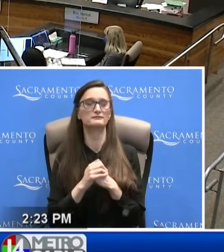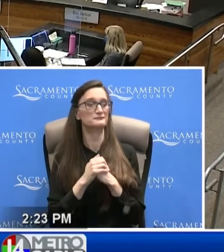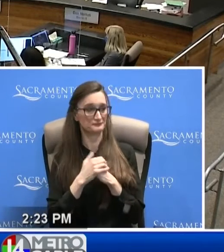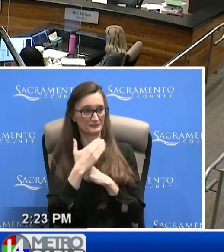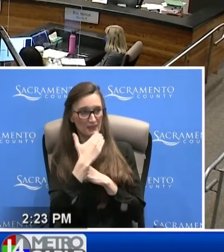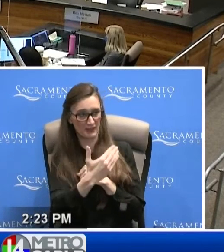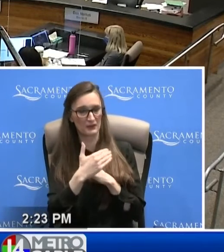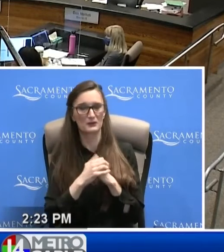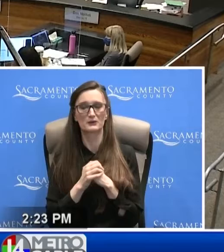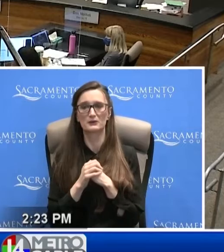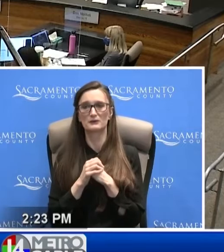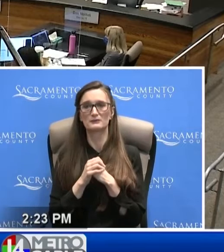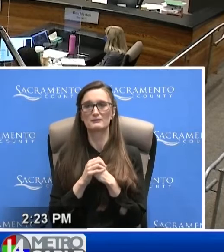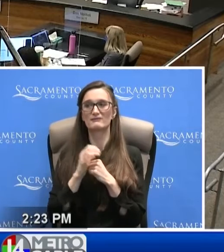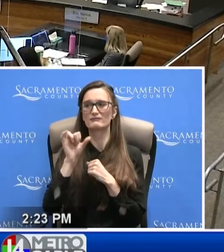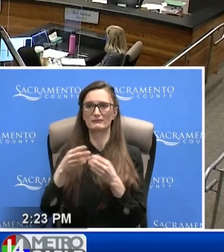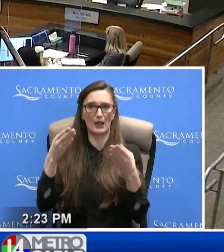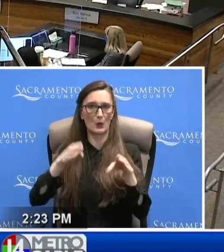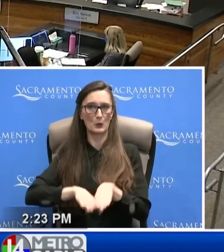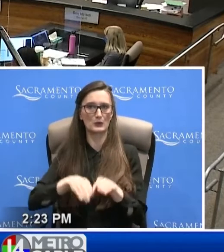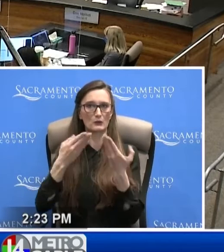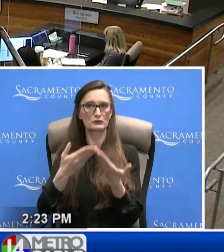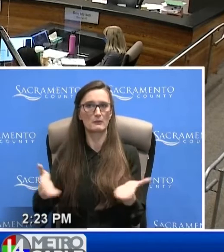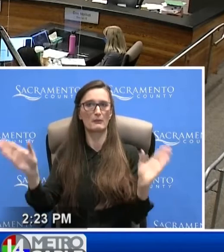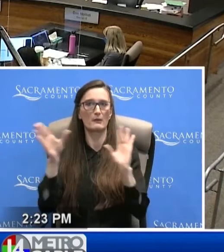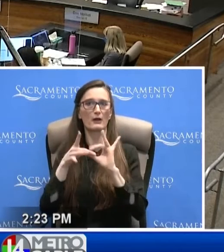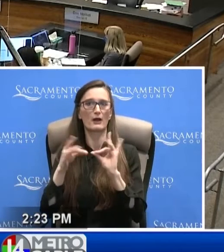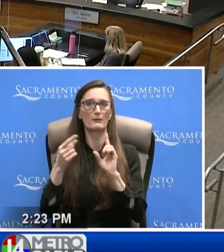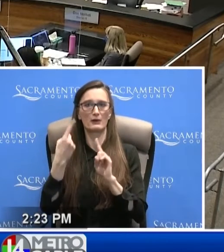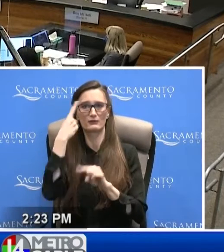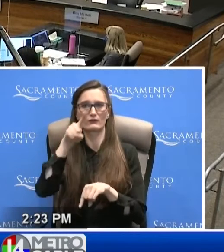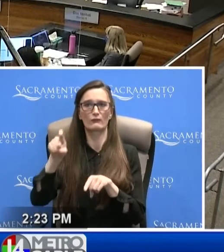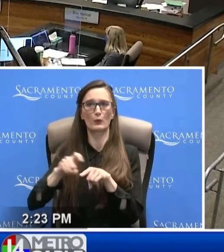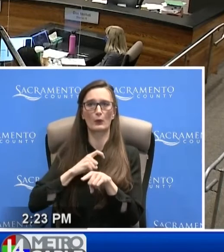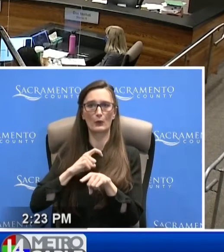That concludes your public comments for calls. Okay.